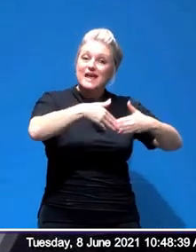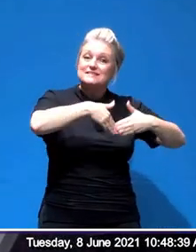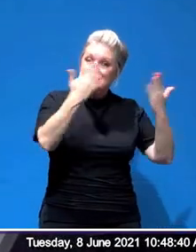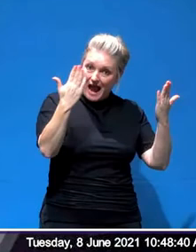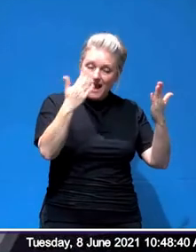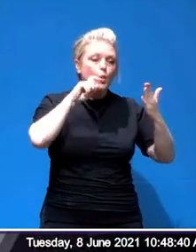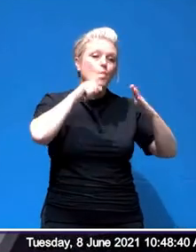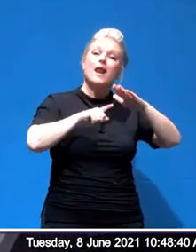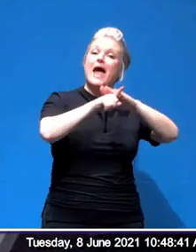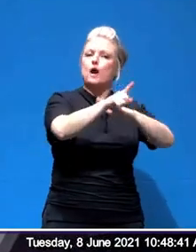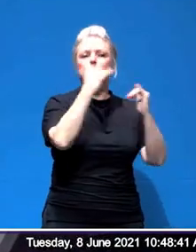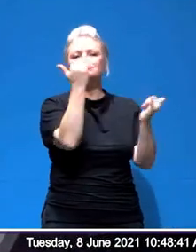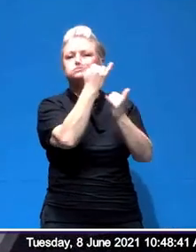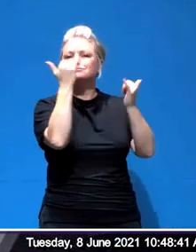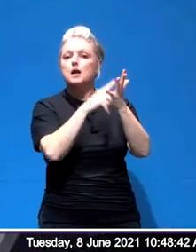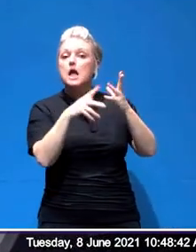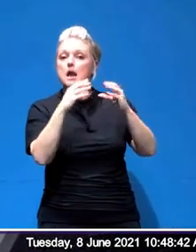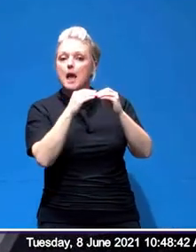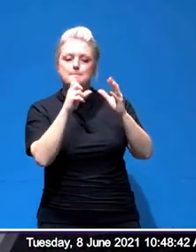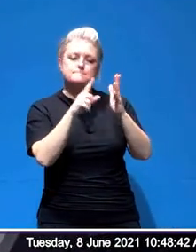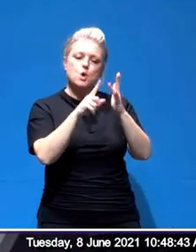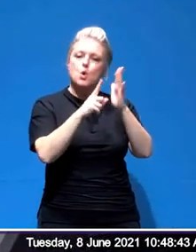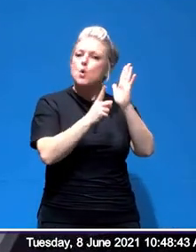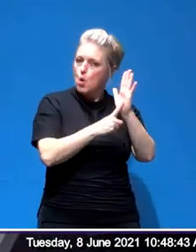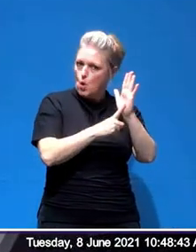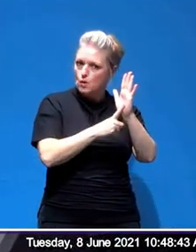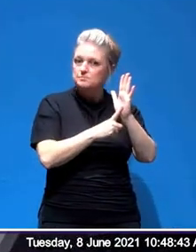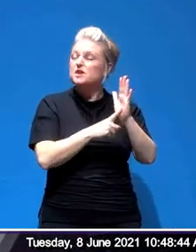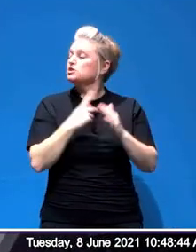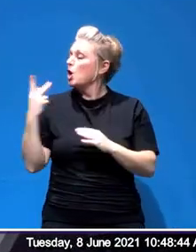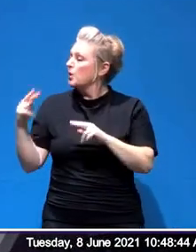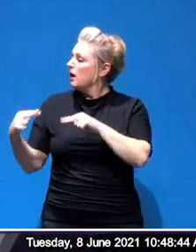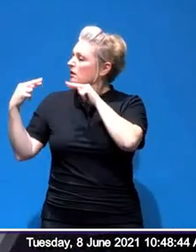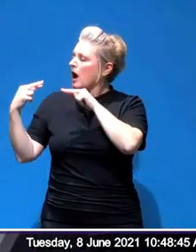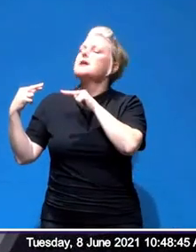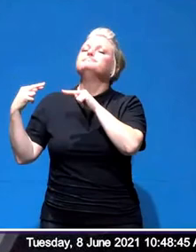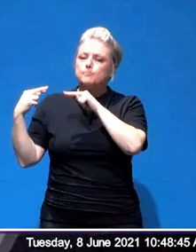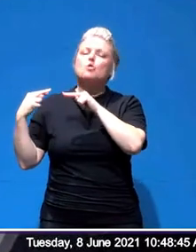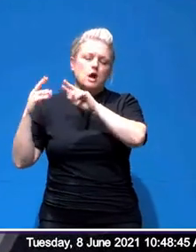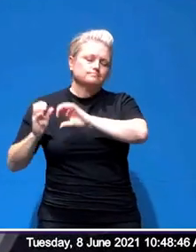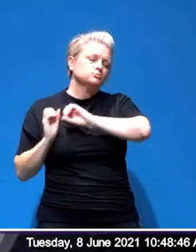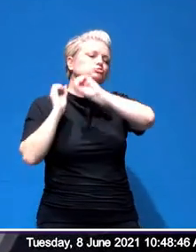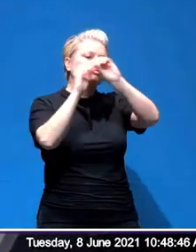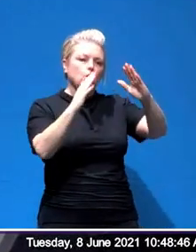on the next day at a local hotel, so we took Daniel back that afternoon. That is my biggest regret.